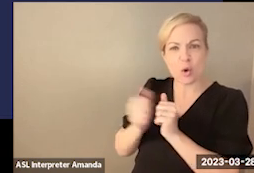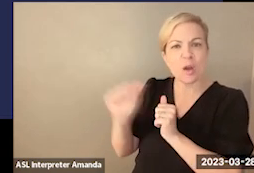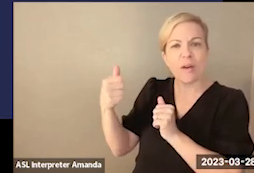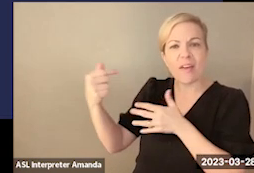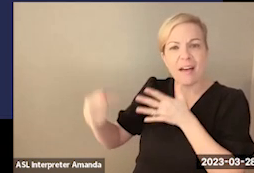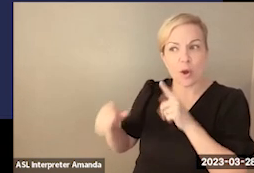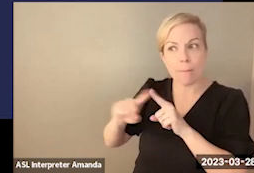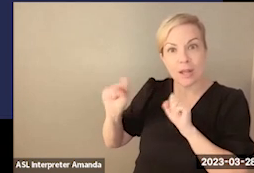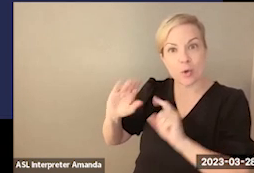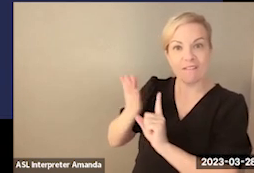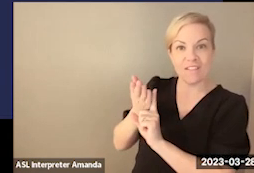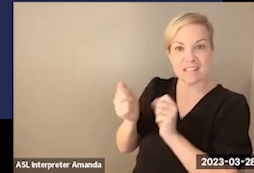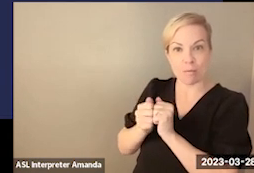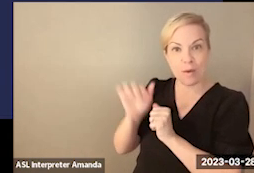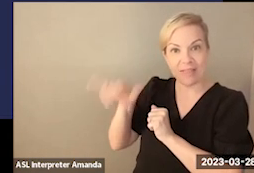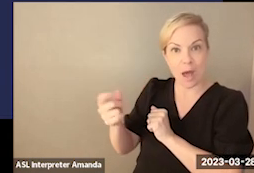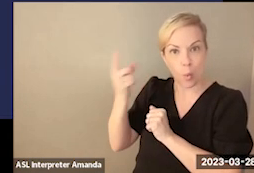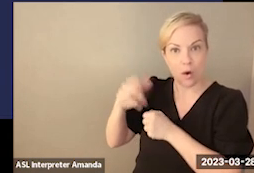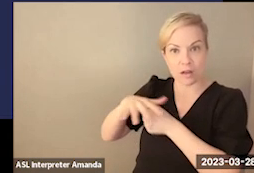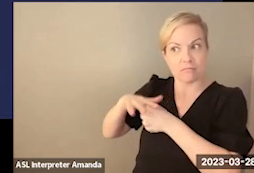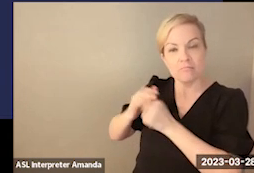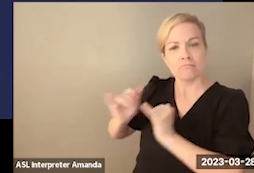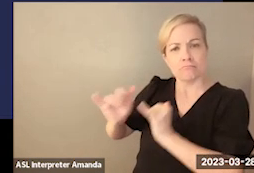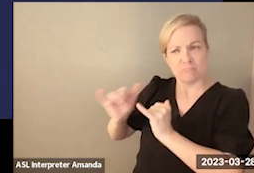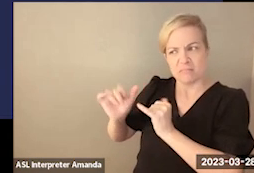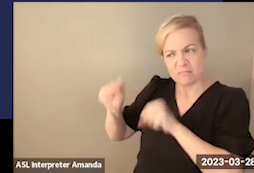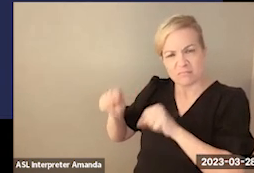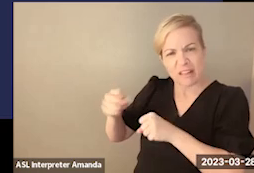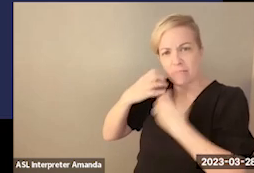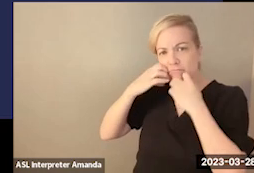Debbie Stine, Science & Technology Policy Academy: by starting with areas where you agree. And this is an important